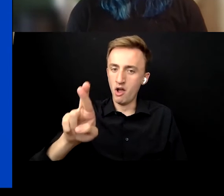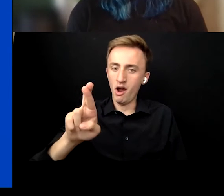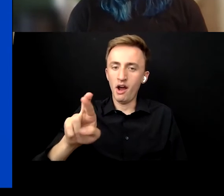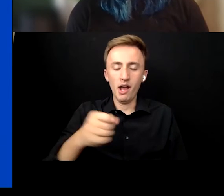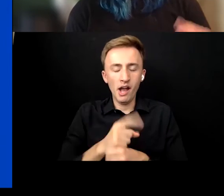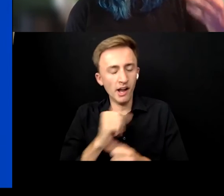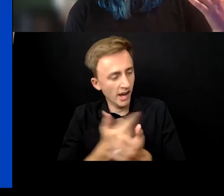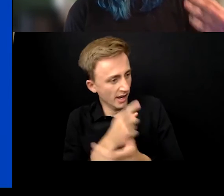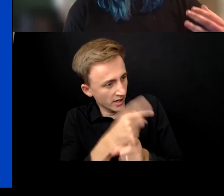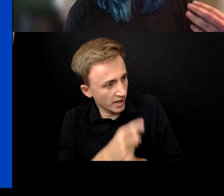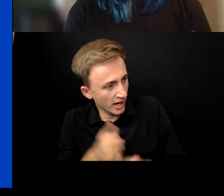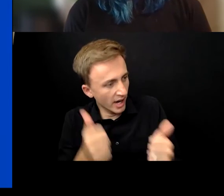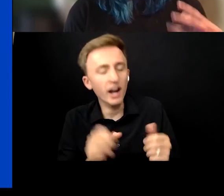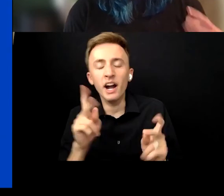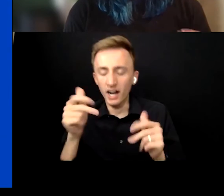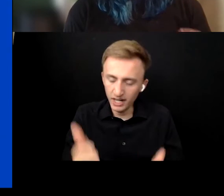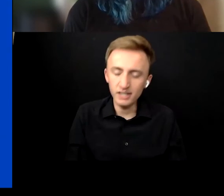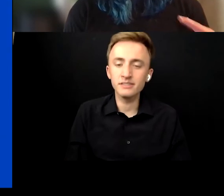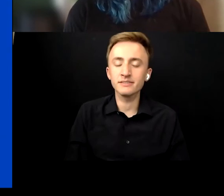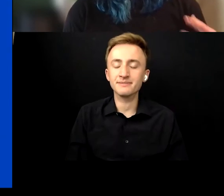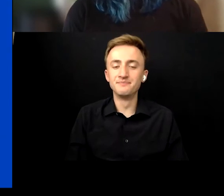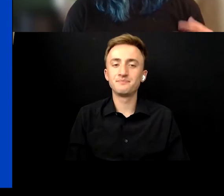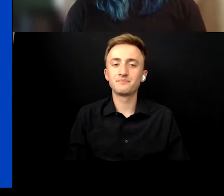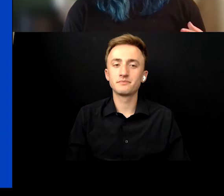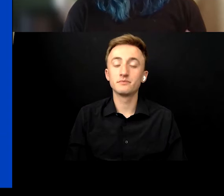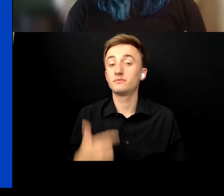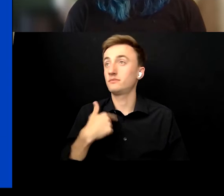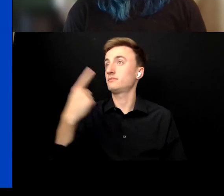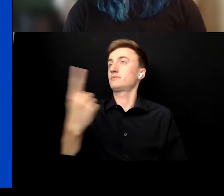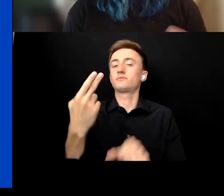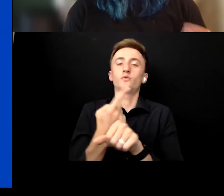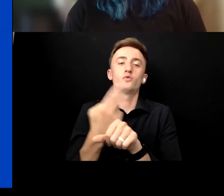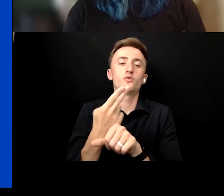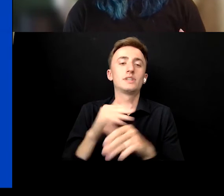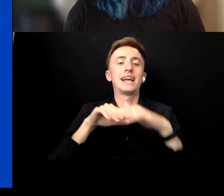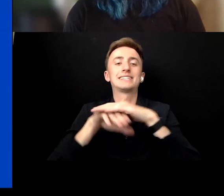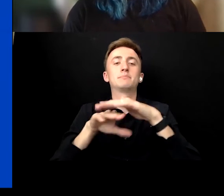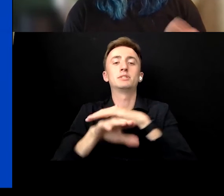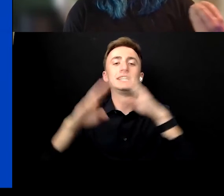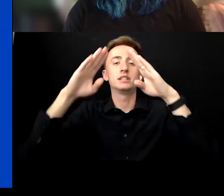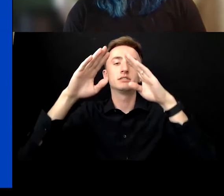things like that. I always use the accessibility tree when I am doing code reviews or if I am